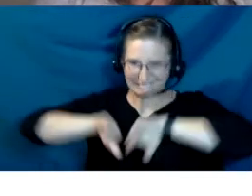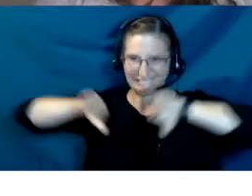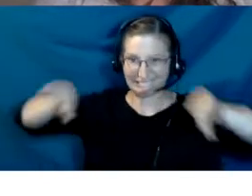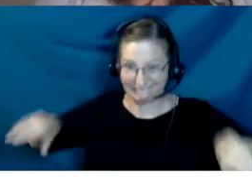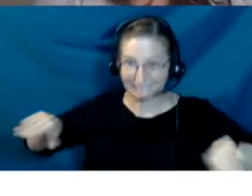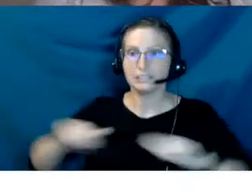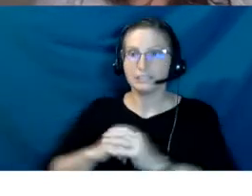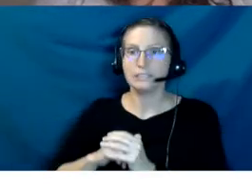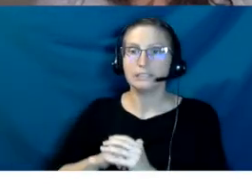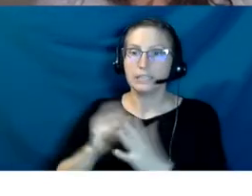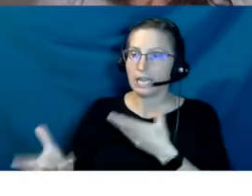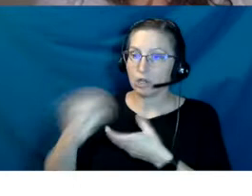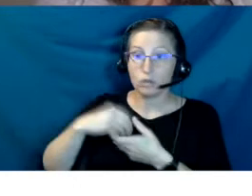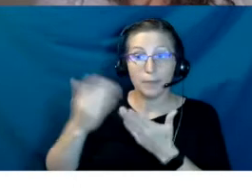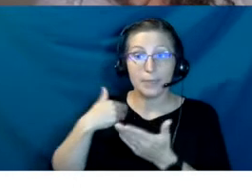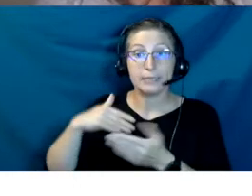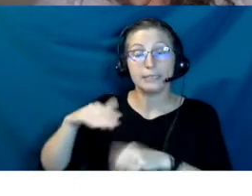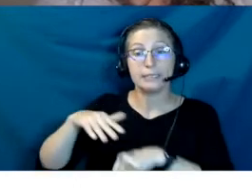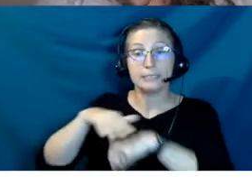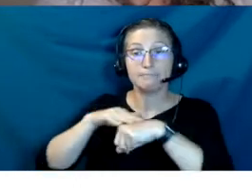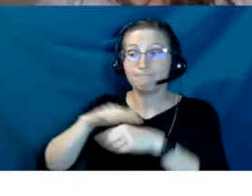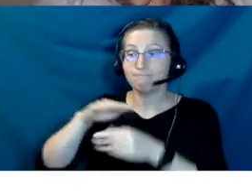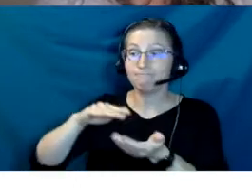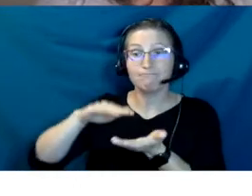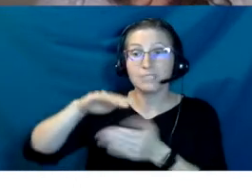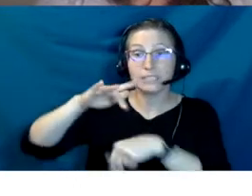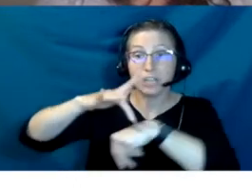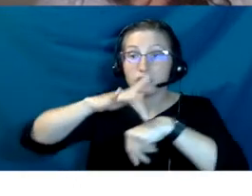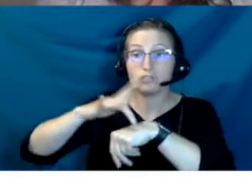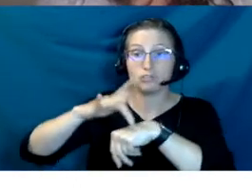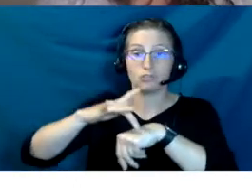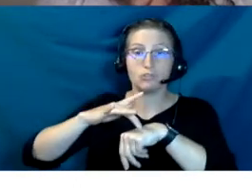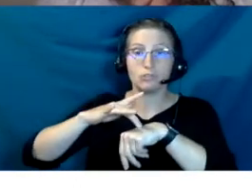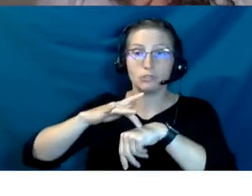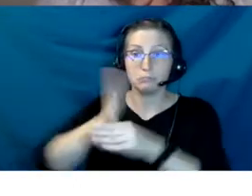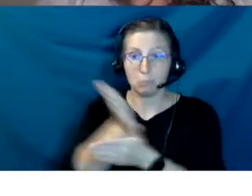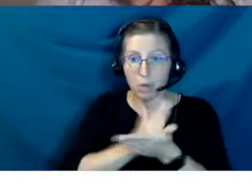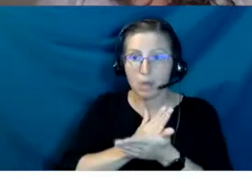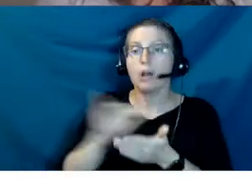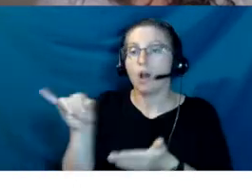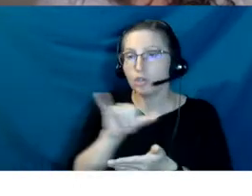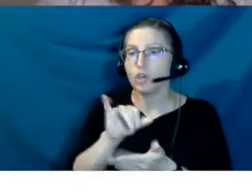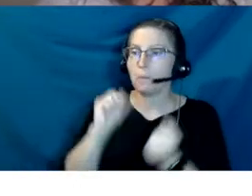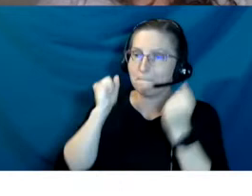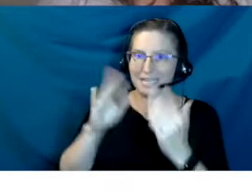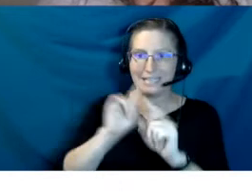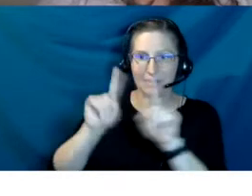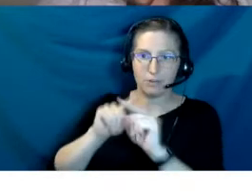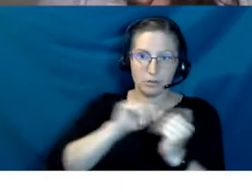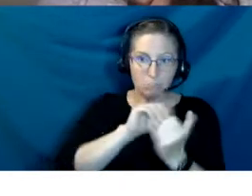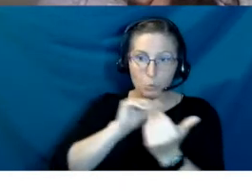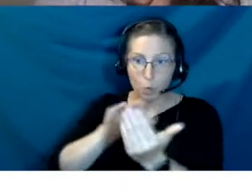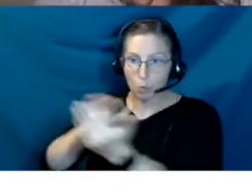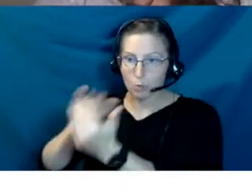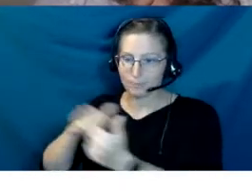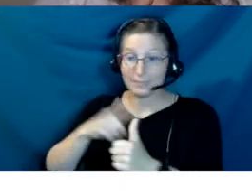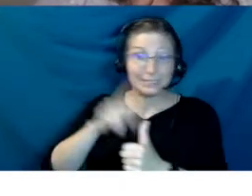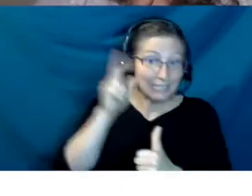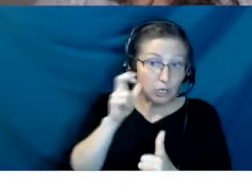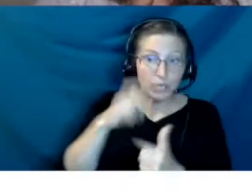approach that would include hearing and vision and other modes to communicate with the child.